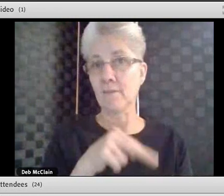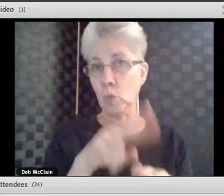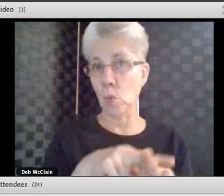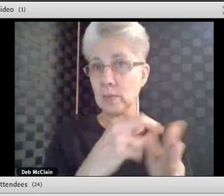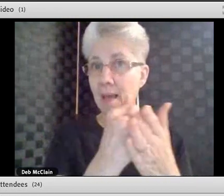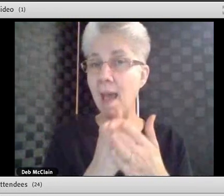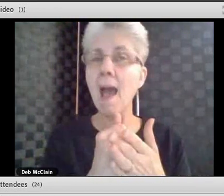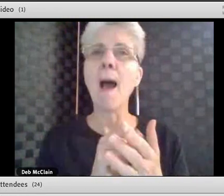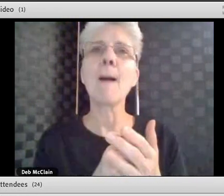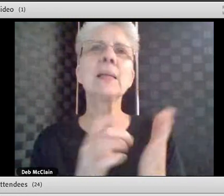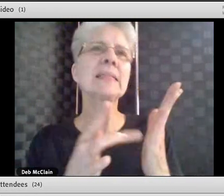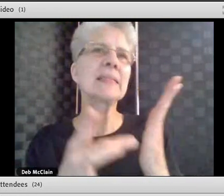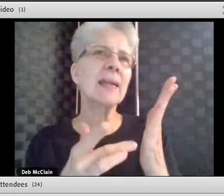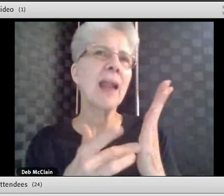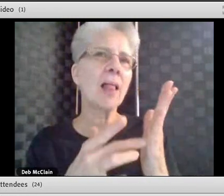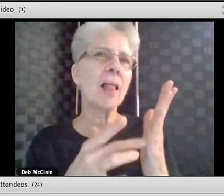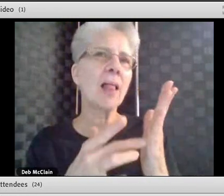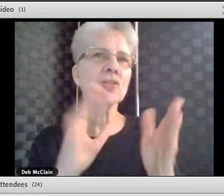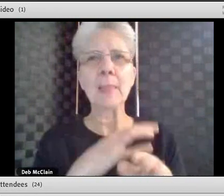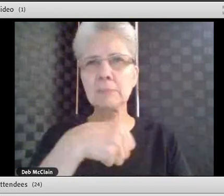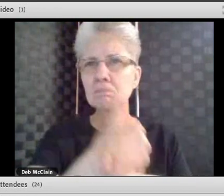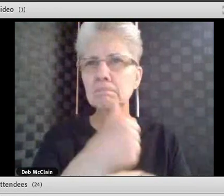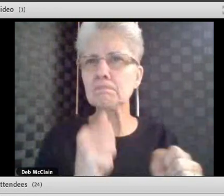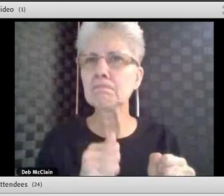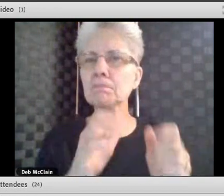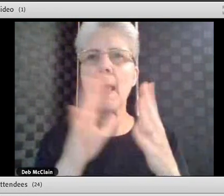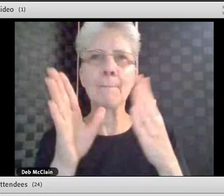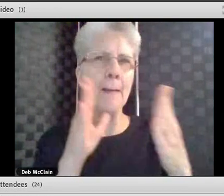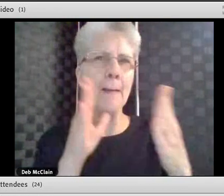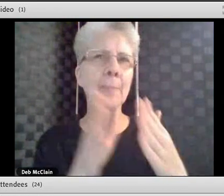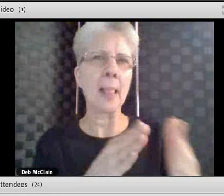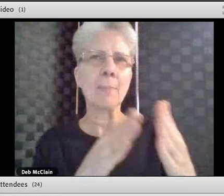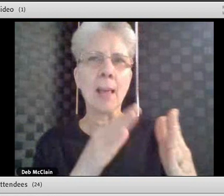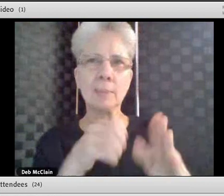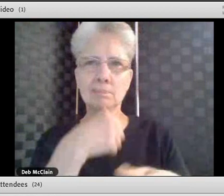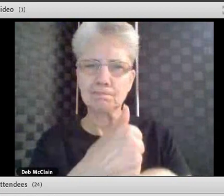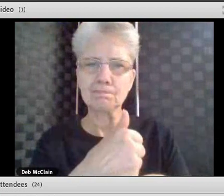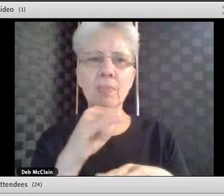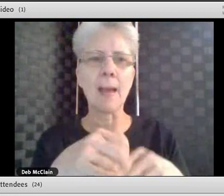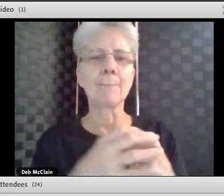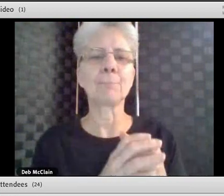We also had staff, of course. We formed a technology committee and started planning.